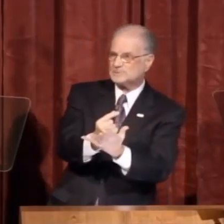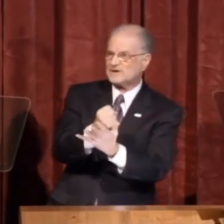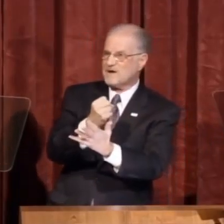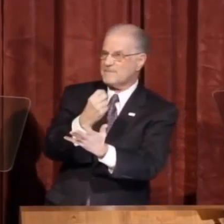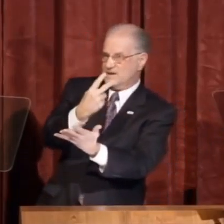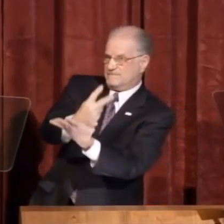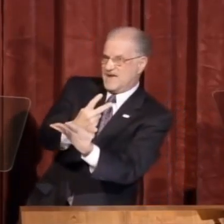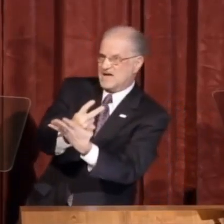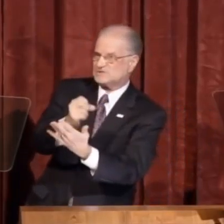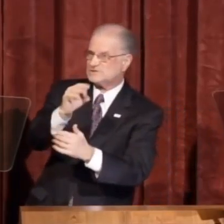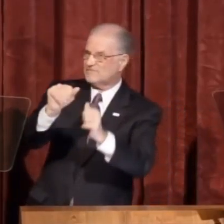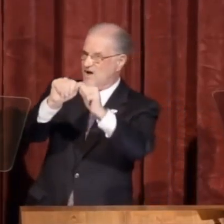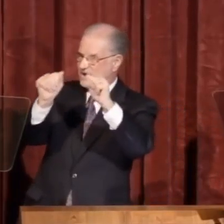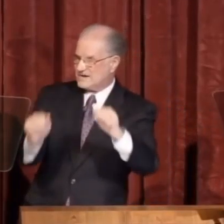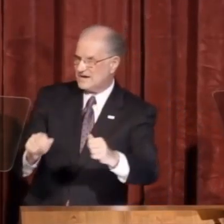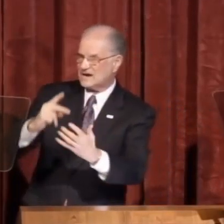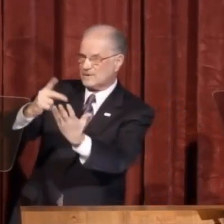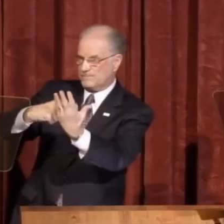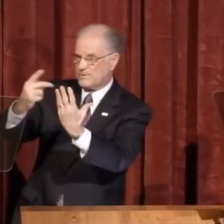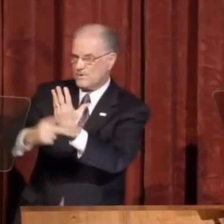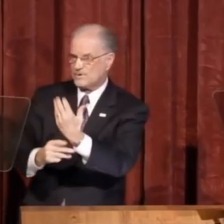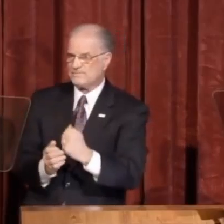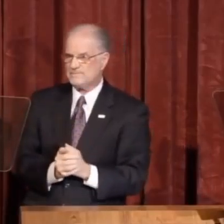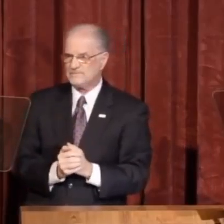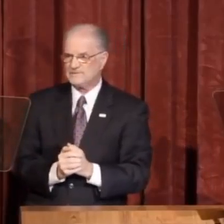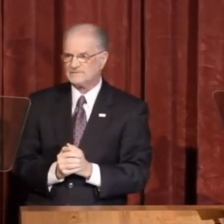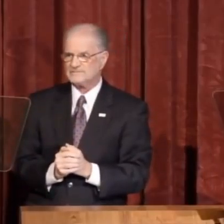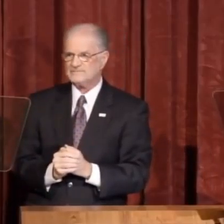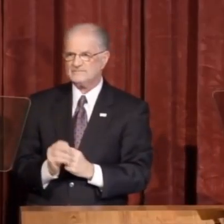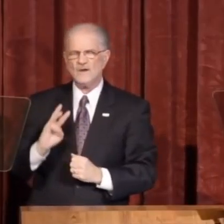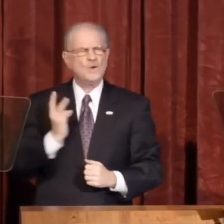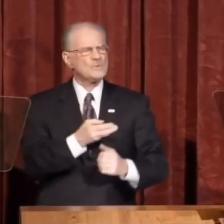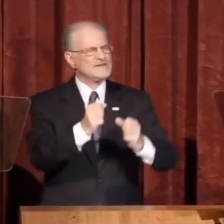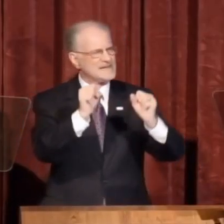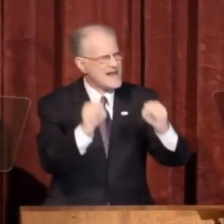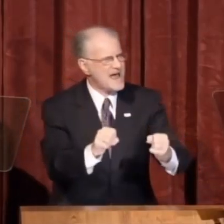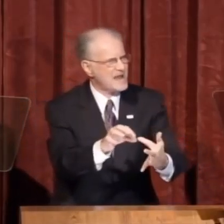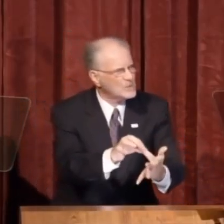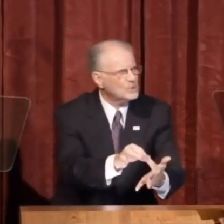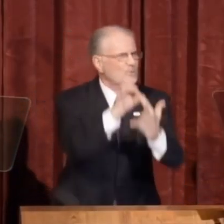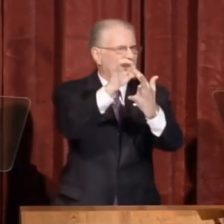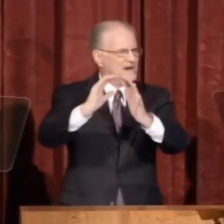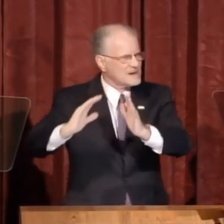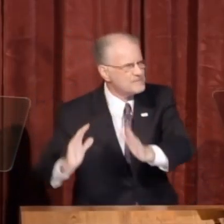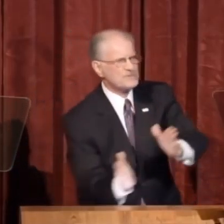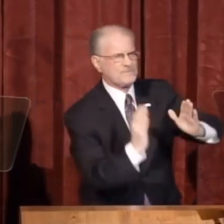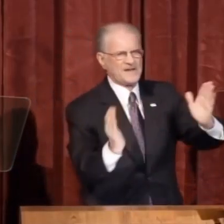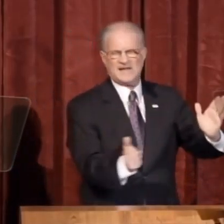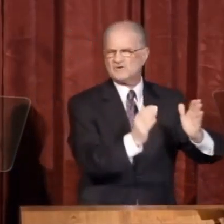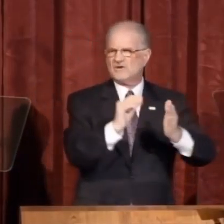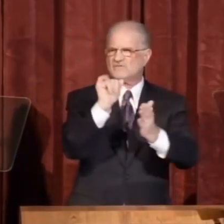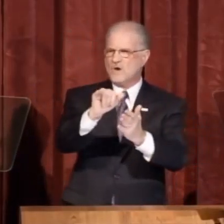and the abilities of our students. Let us encourage them to establish